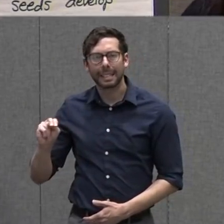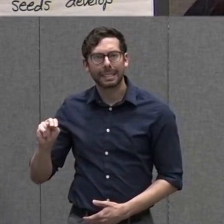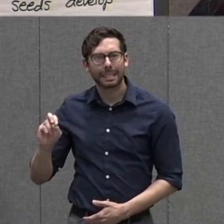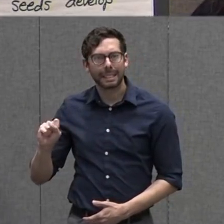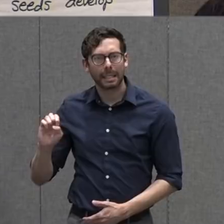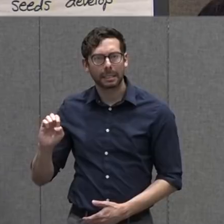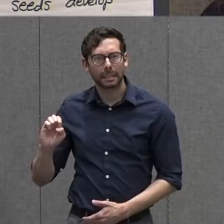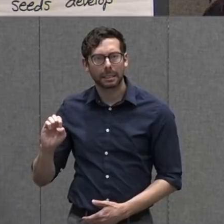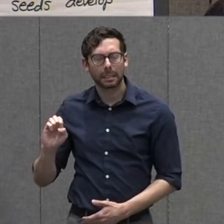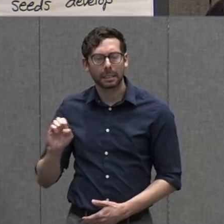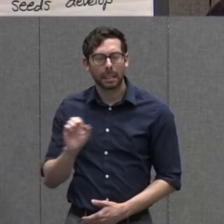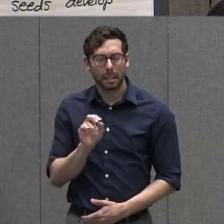I'm gonna cut out non